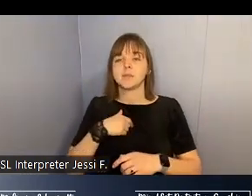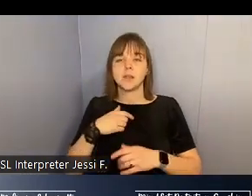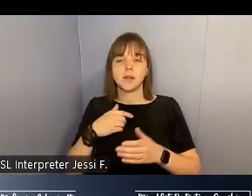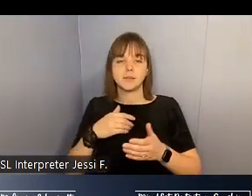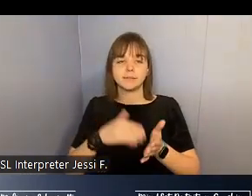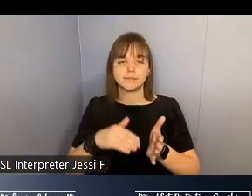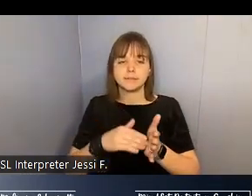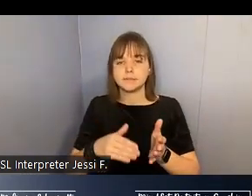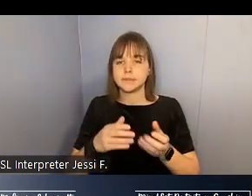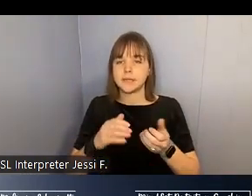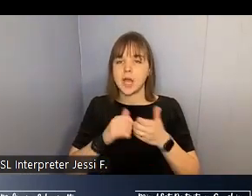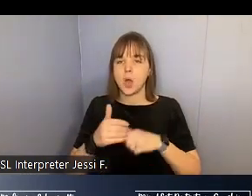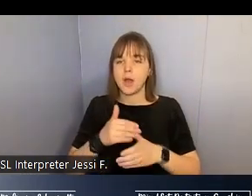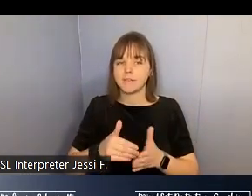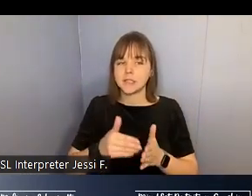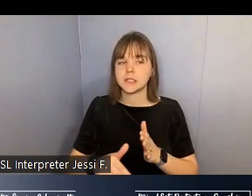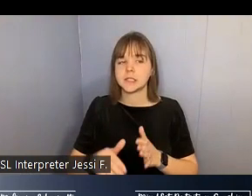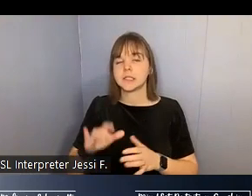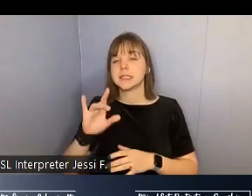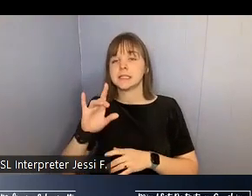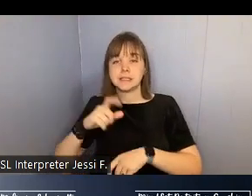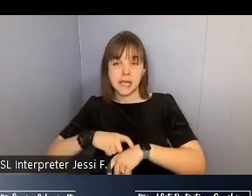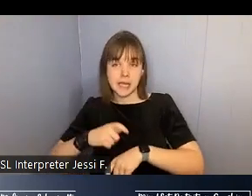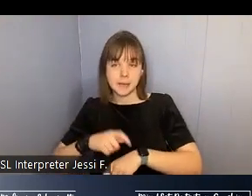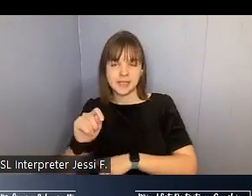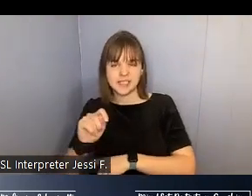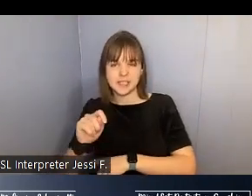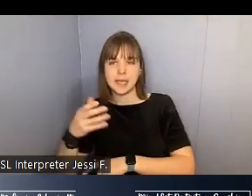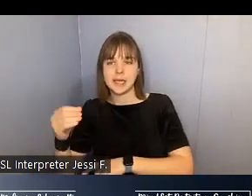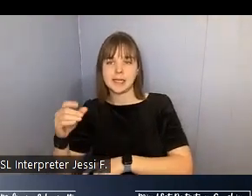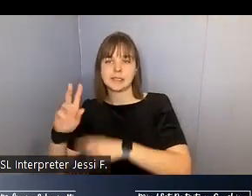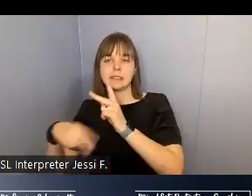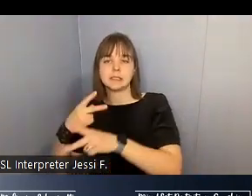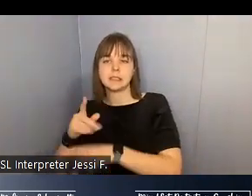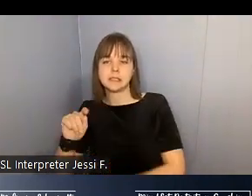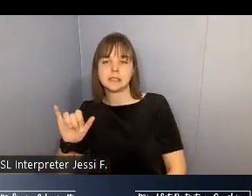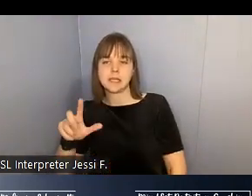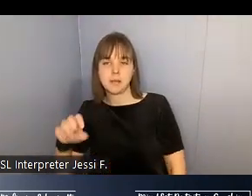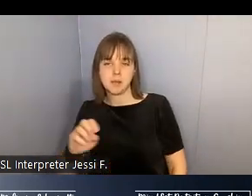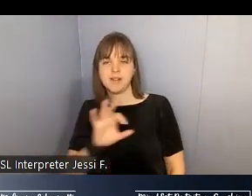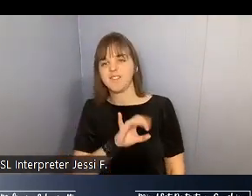and what you don't have control over really, really helps. So strategy 4-- Melissia, we've had some people comment